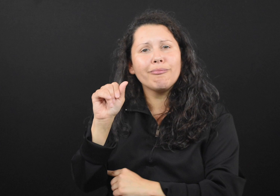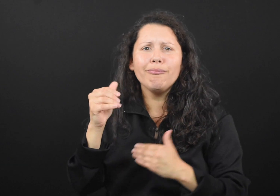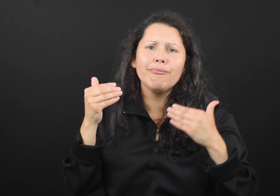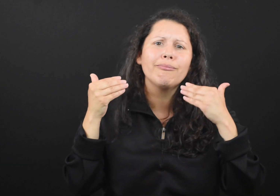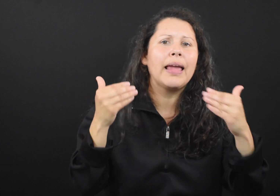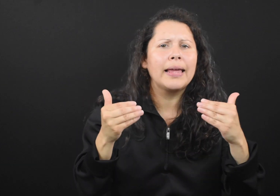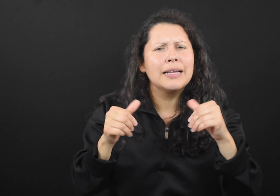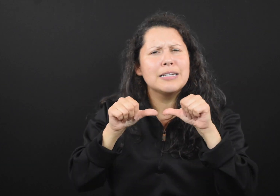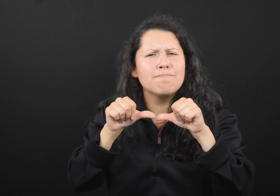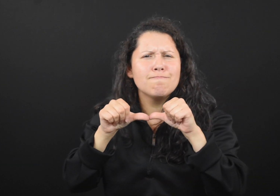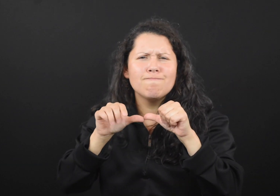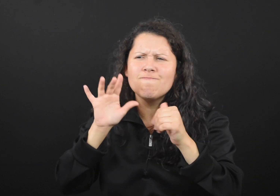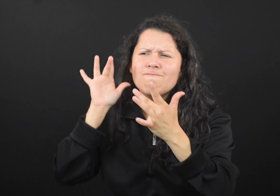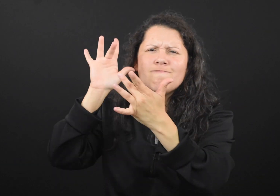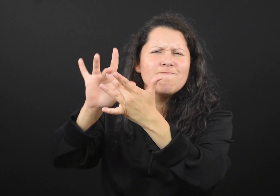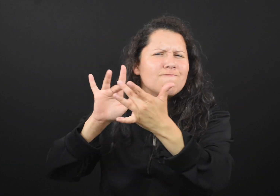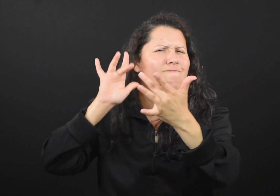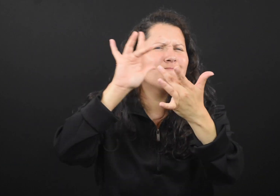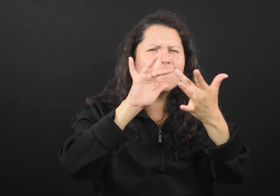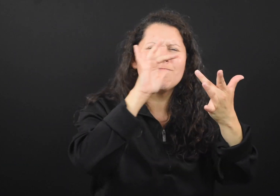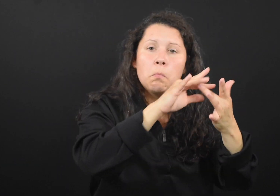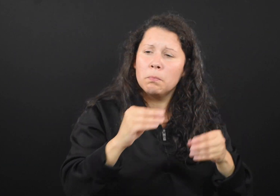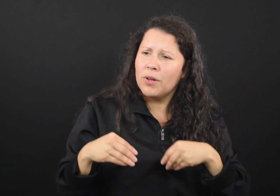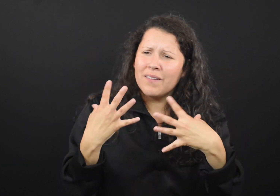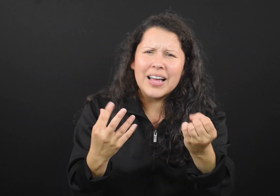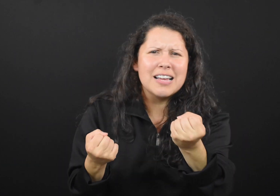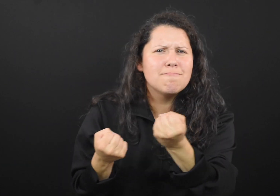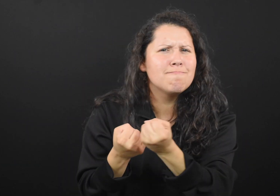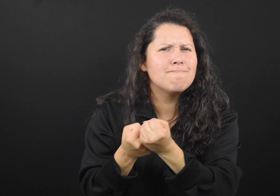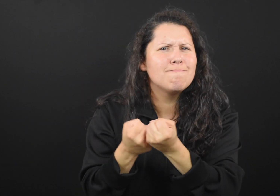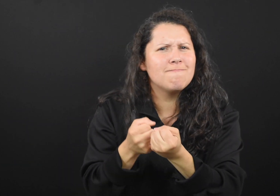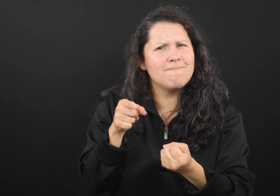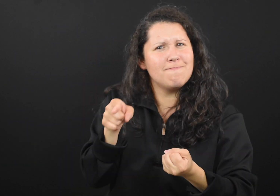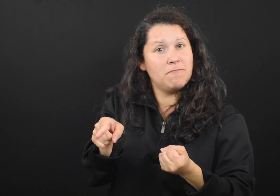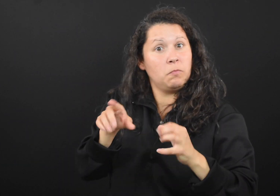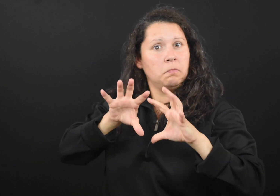Fuentes continues to provide outreach and support to testing teams both in the